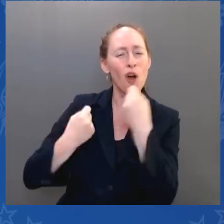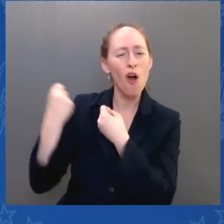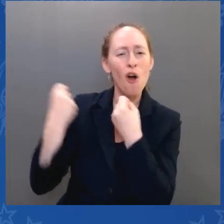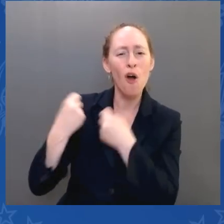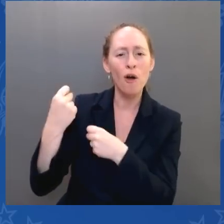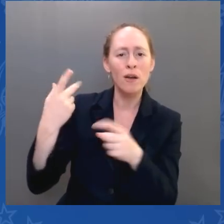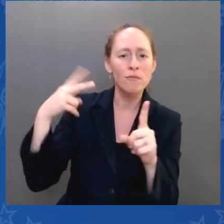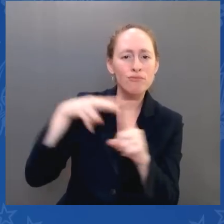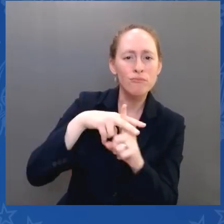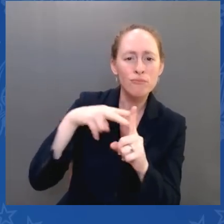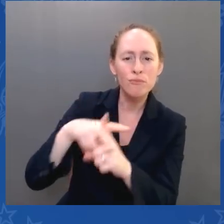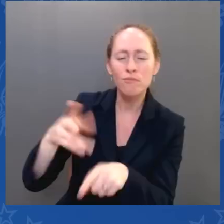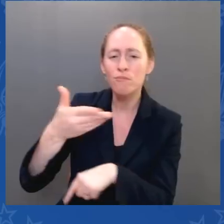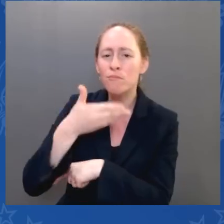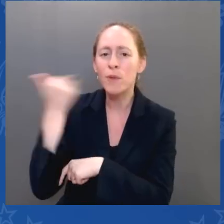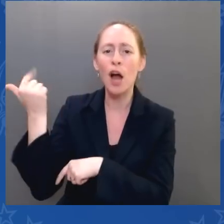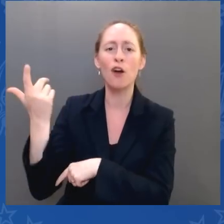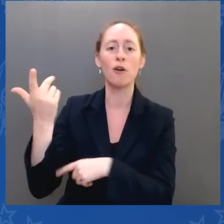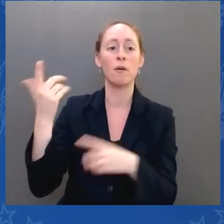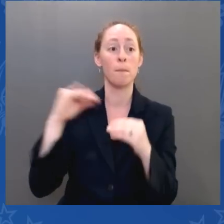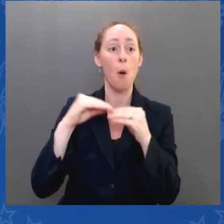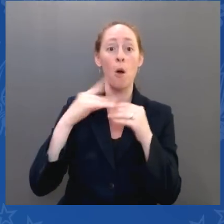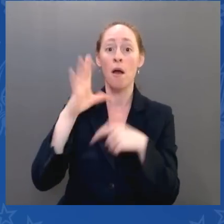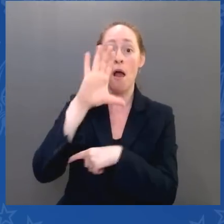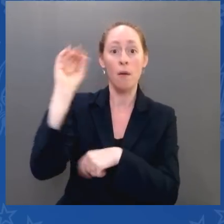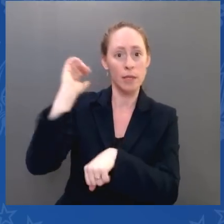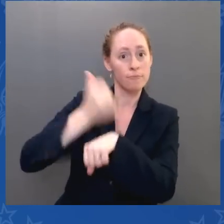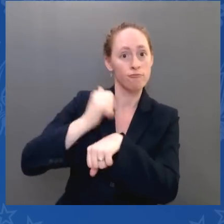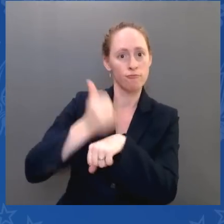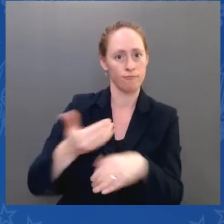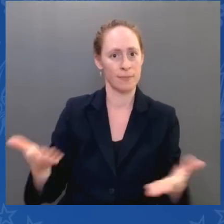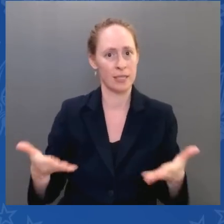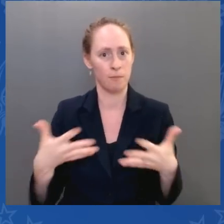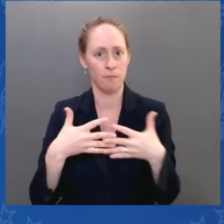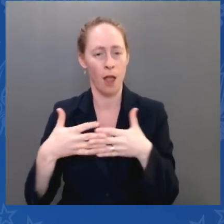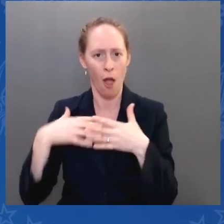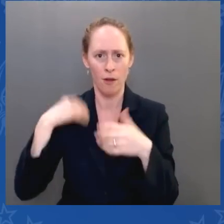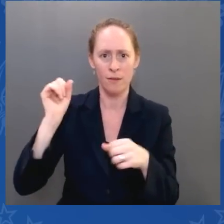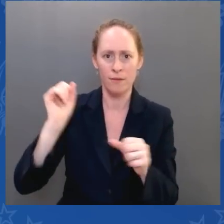That's how we'll protect the climate and create jobs. I am -- well, I'll have more to say about this